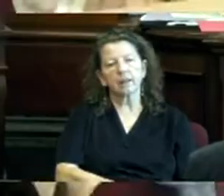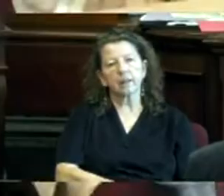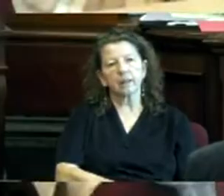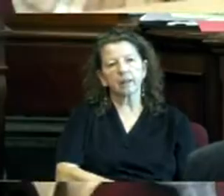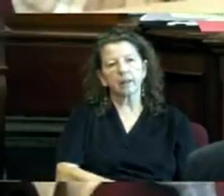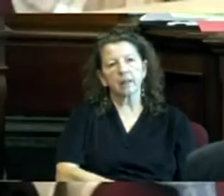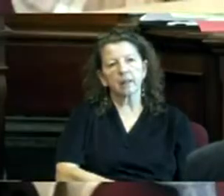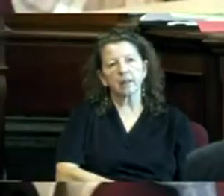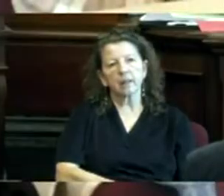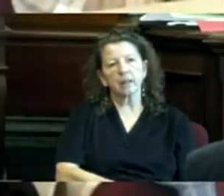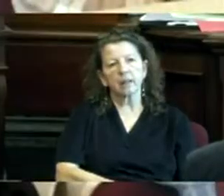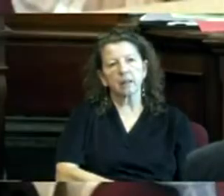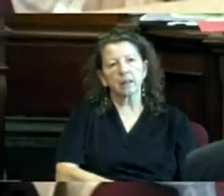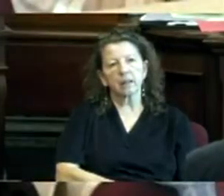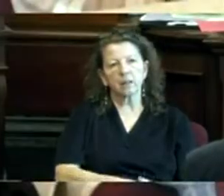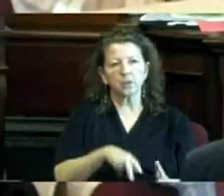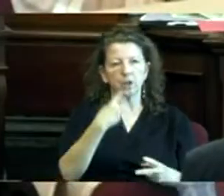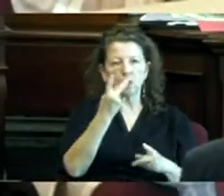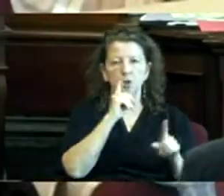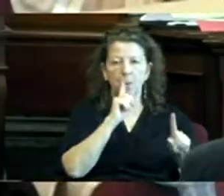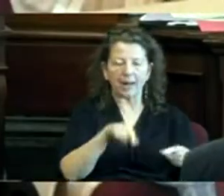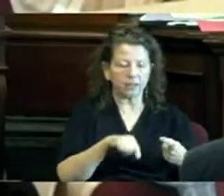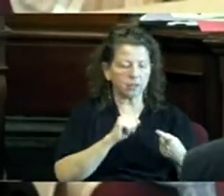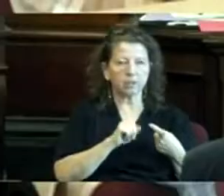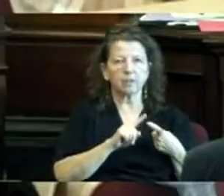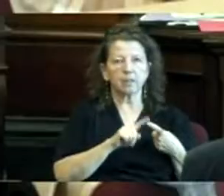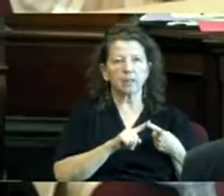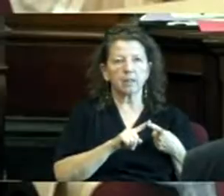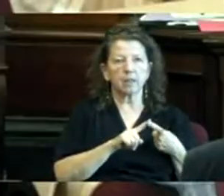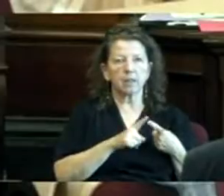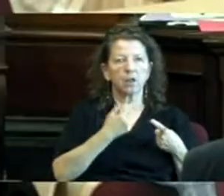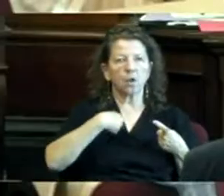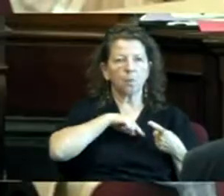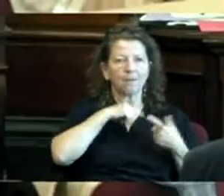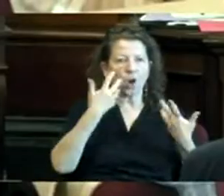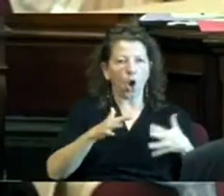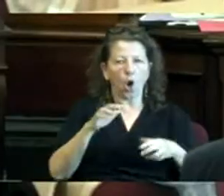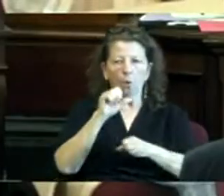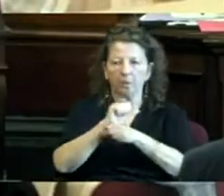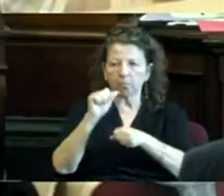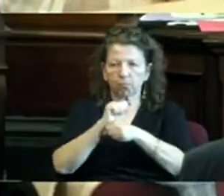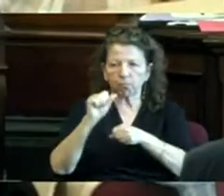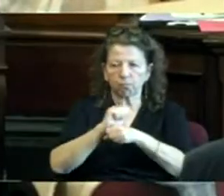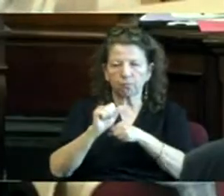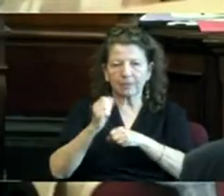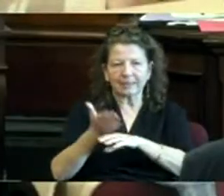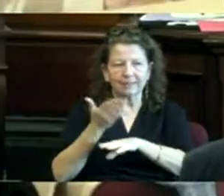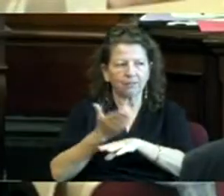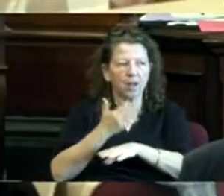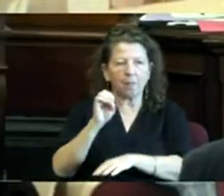campus. Can you speak to that a little bit? Yeah. The, the.